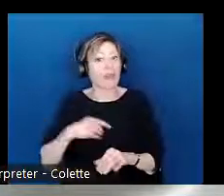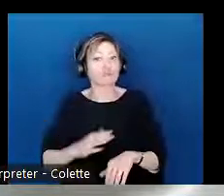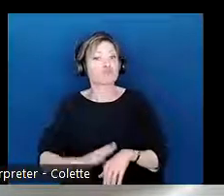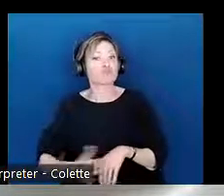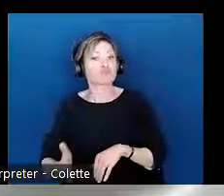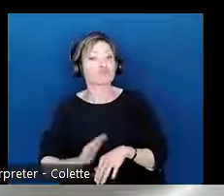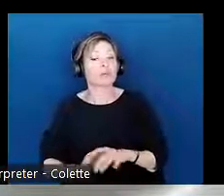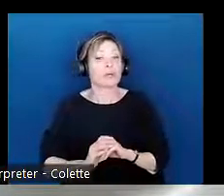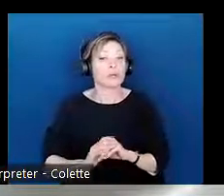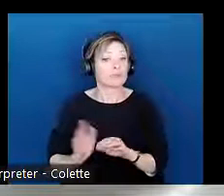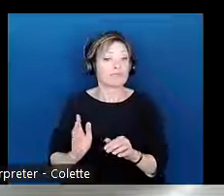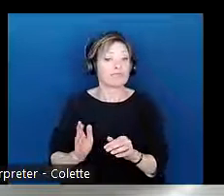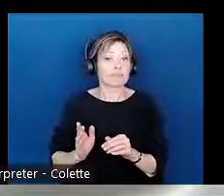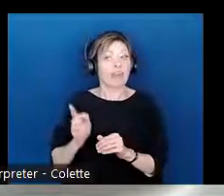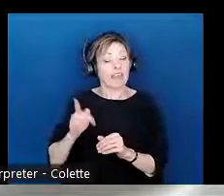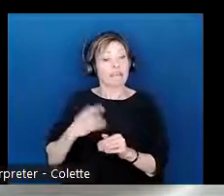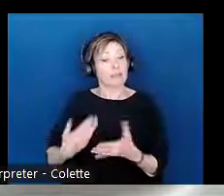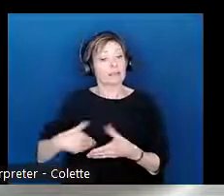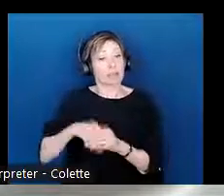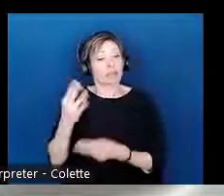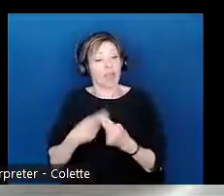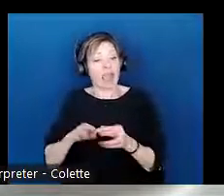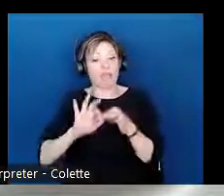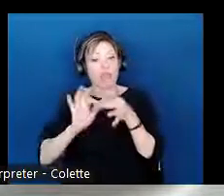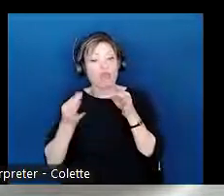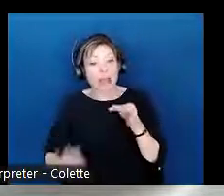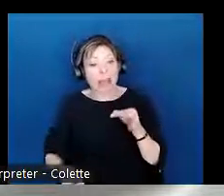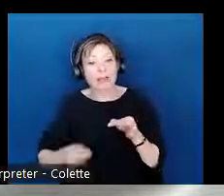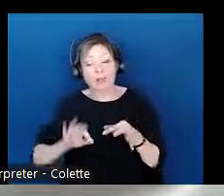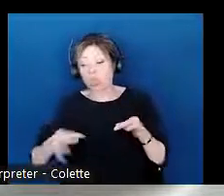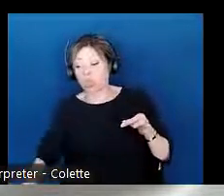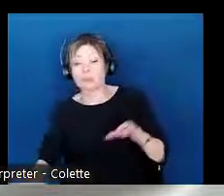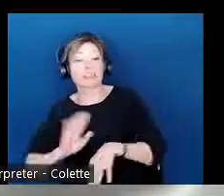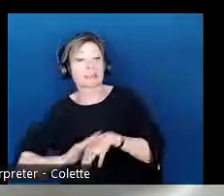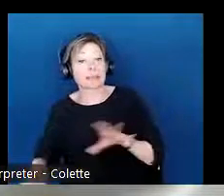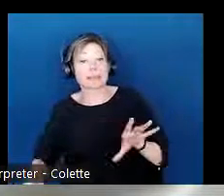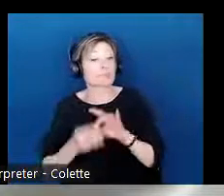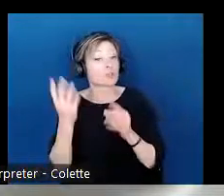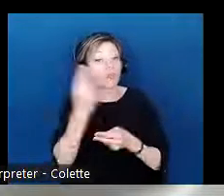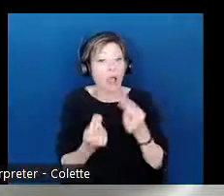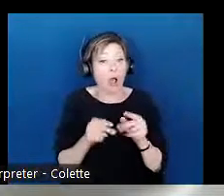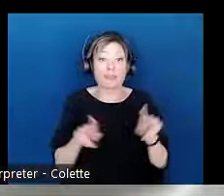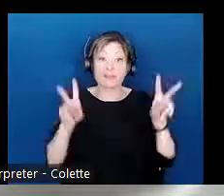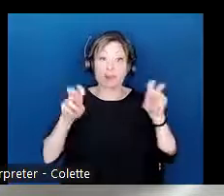come loose that's all part of it this piece is called Seeing Red and it's by Geraldine Lewis